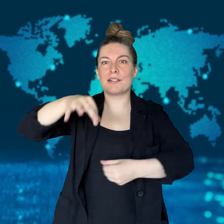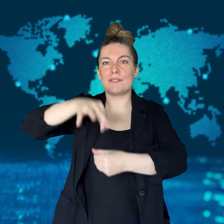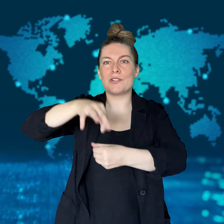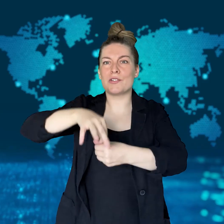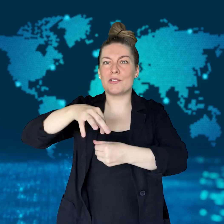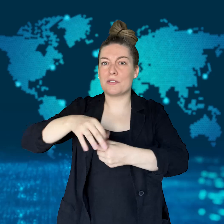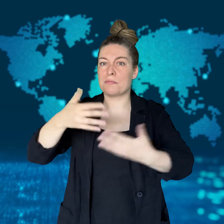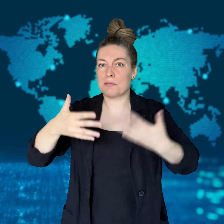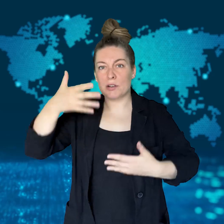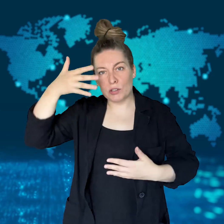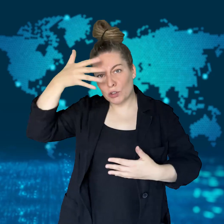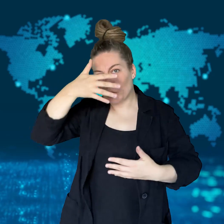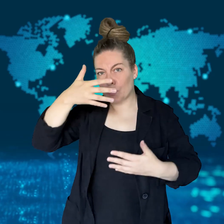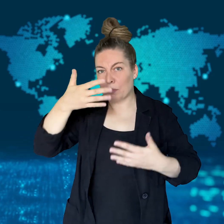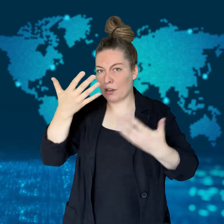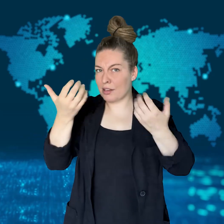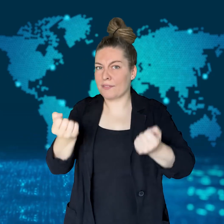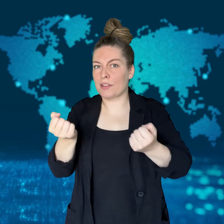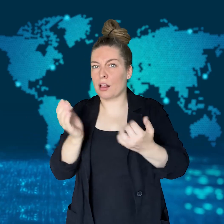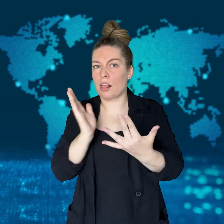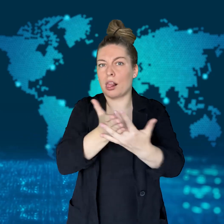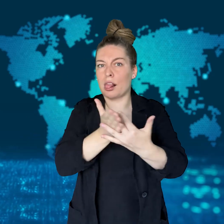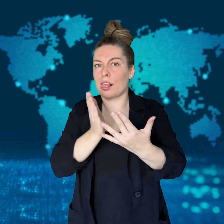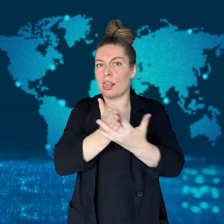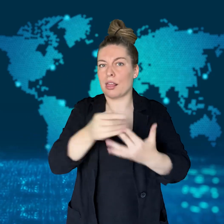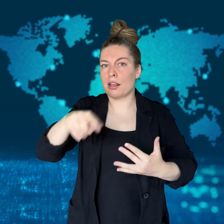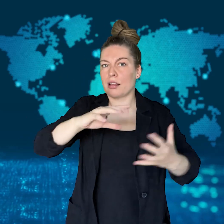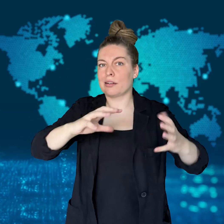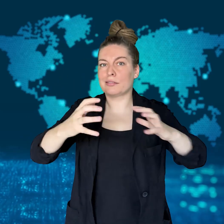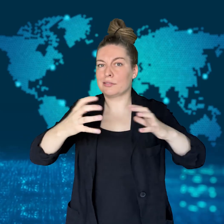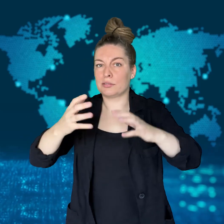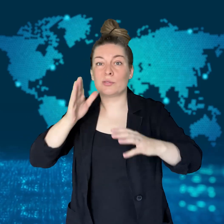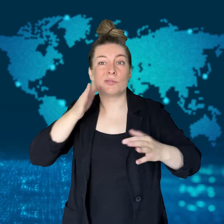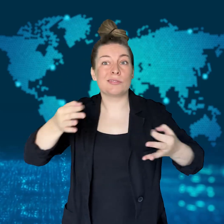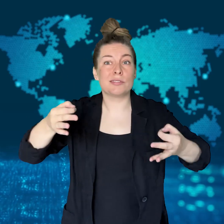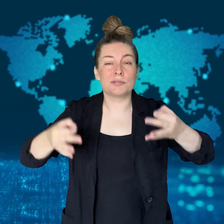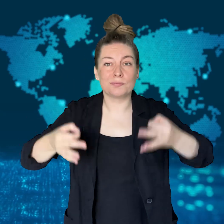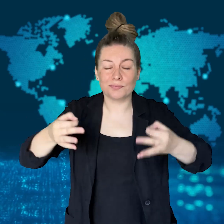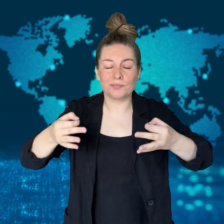in Georgia to decide if Trump interfered in the last US election.